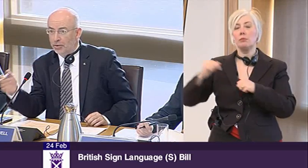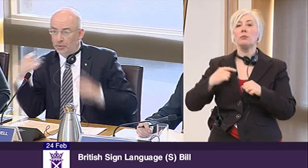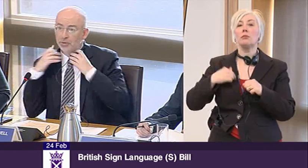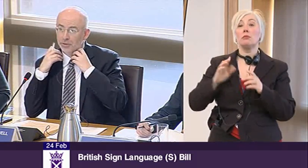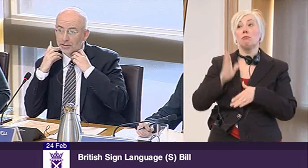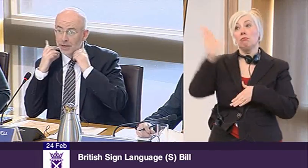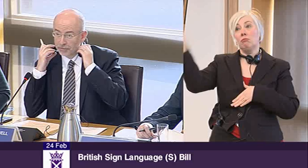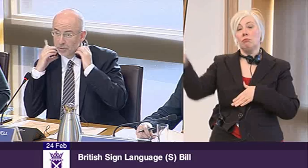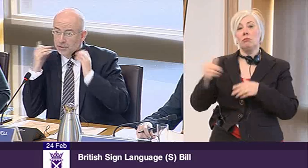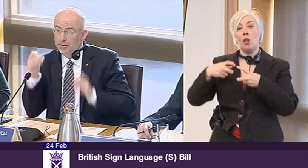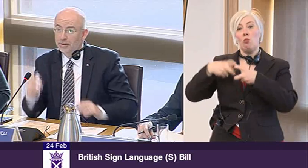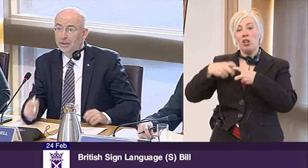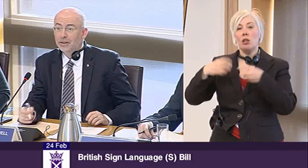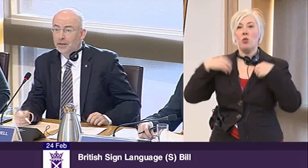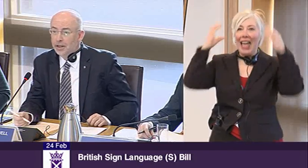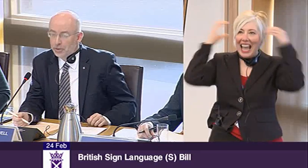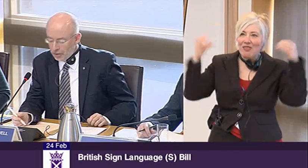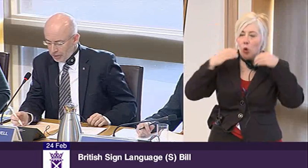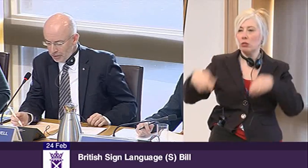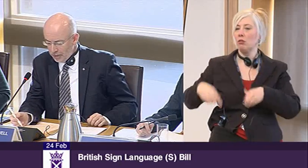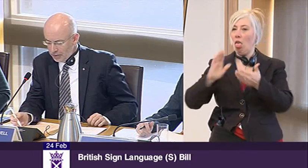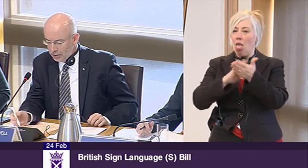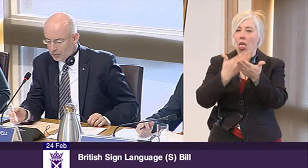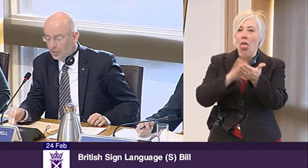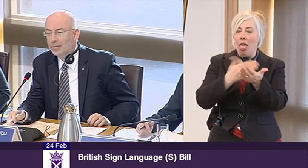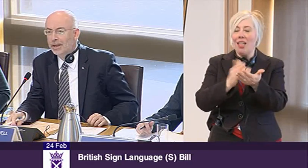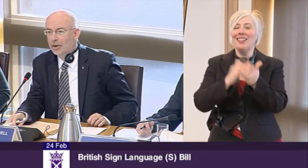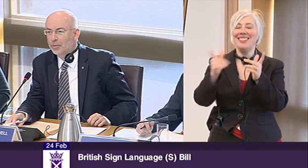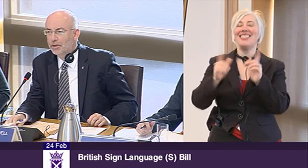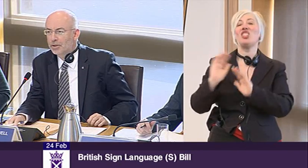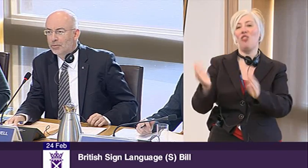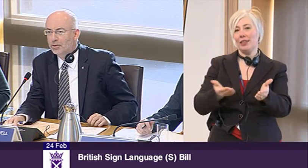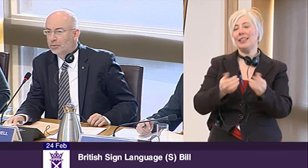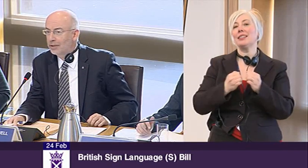in Brussels using headphones and translation services. One of the big arguments in Brussels